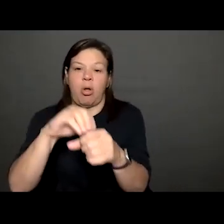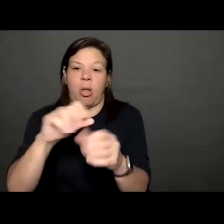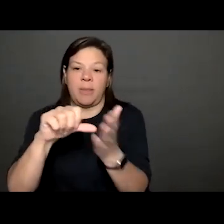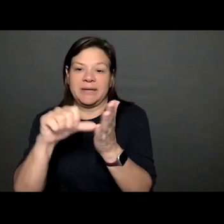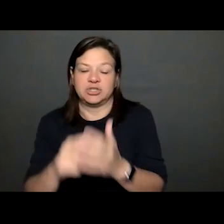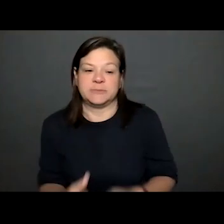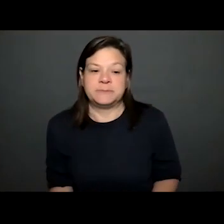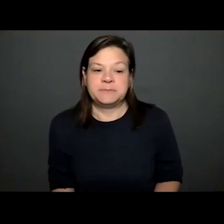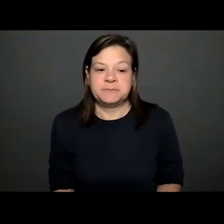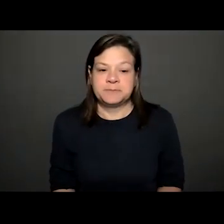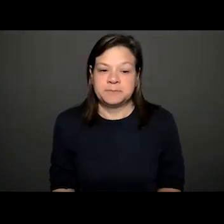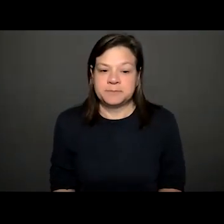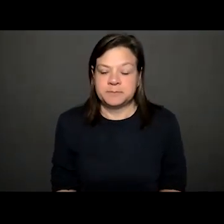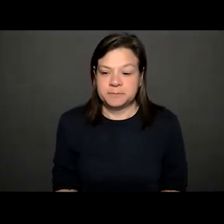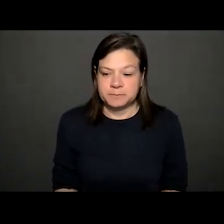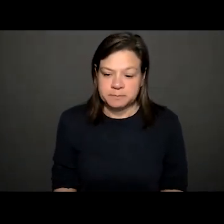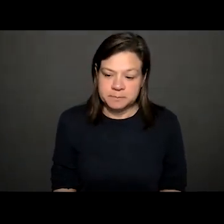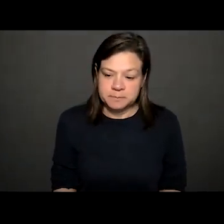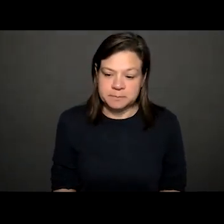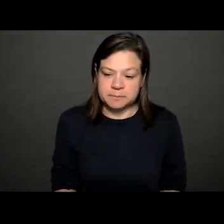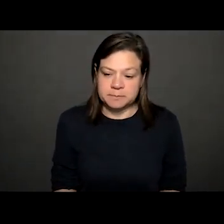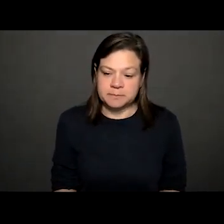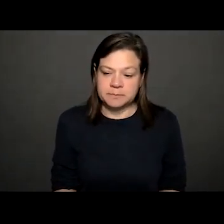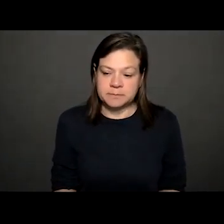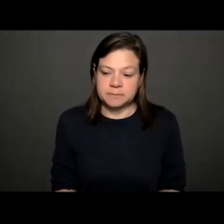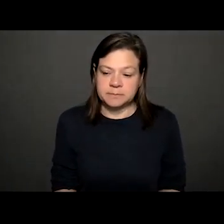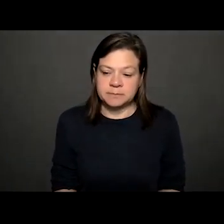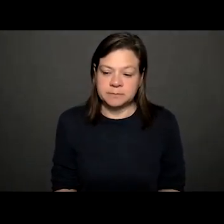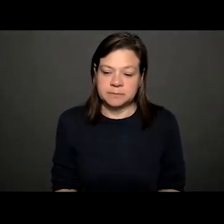AND THEN REFRESH THIS PAGE.